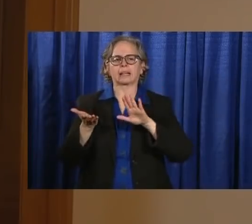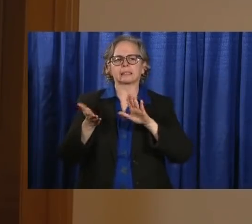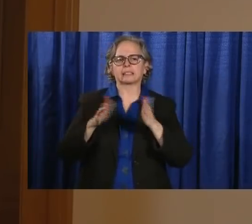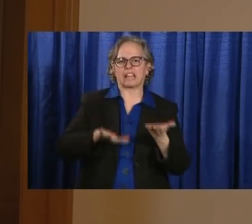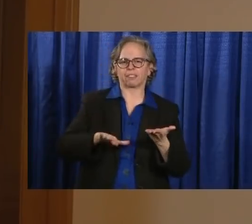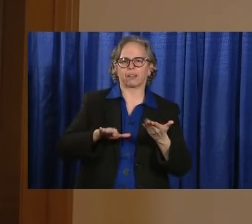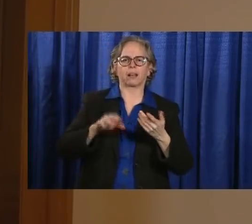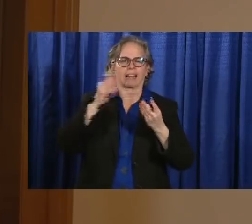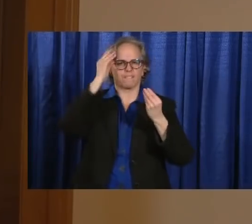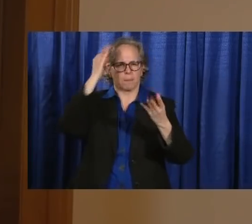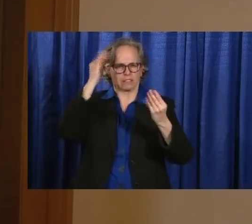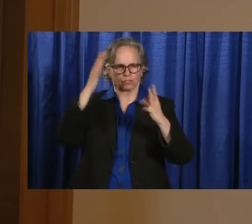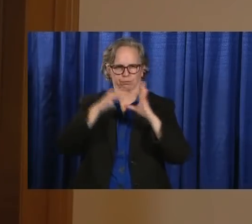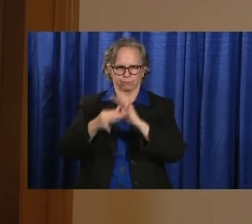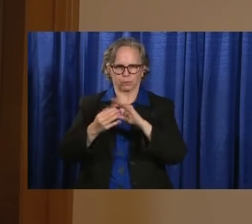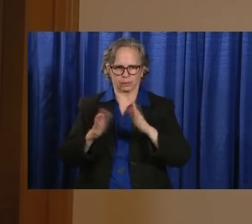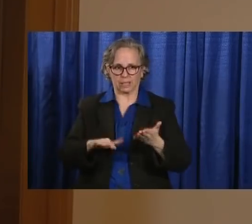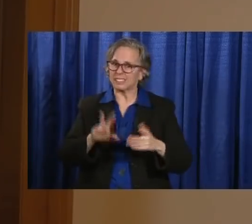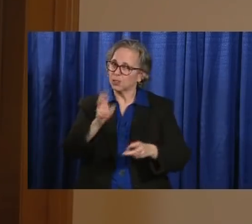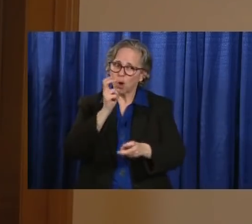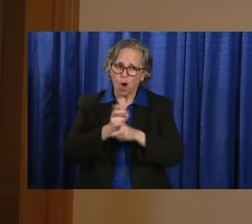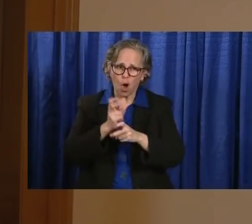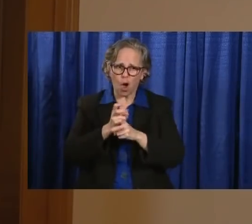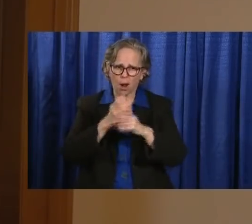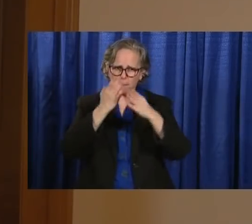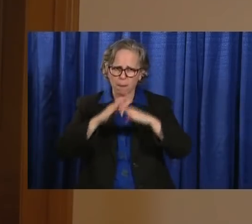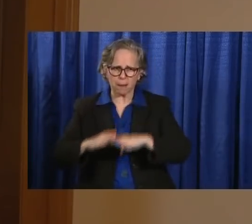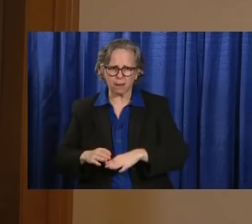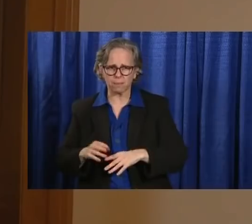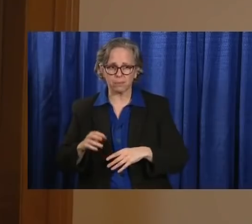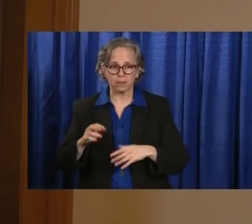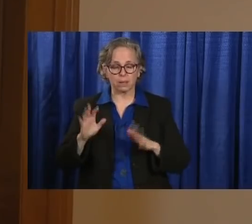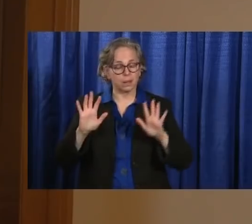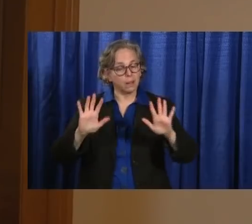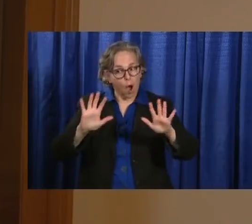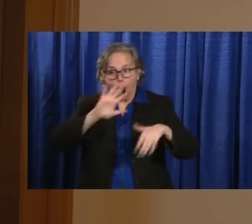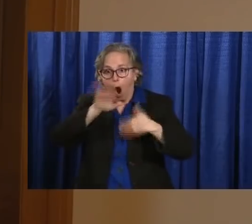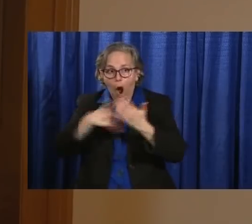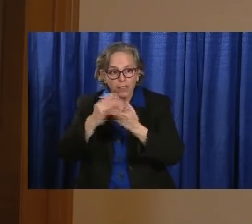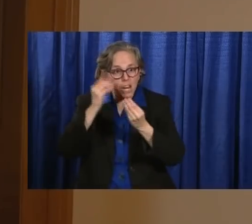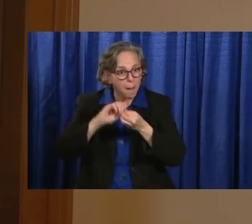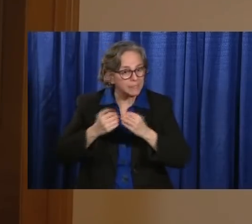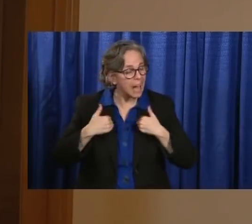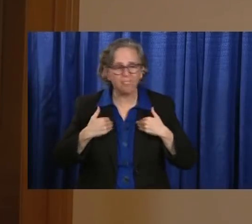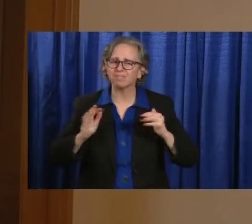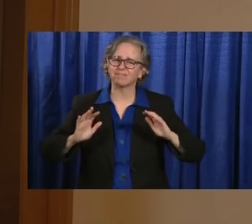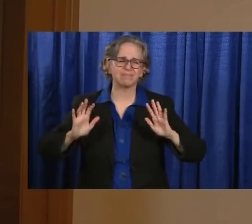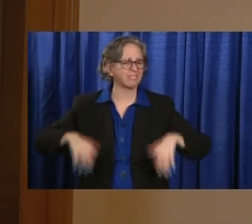BEHIND US, A LOT IS HAPPENING. THIS IS THE BEGINNING OF SOME OF THE DEATH DATA BREAKDOWN.